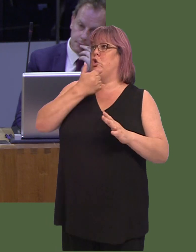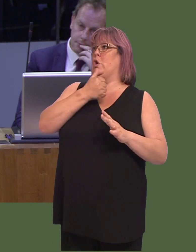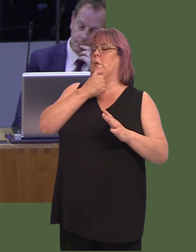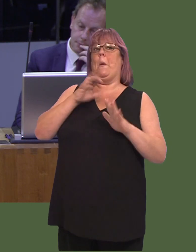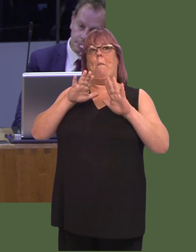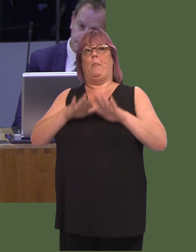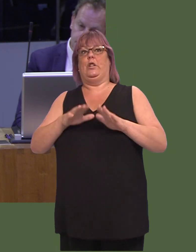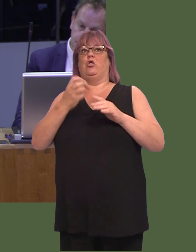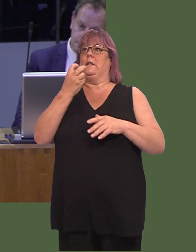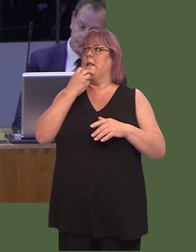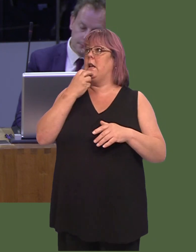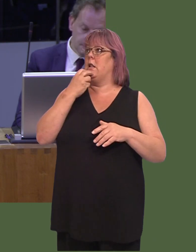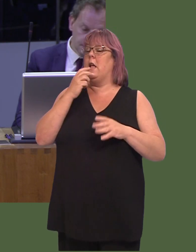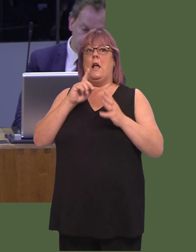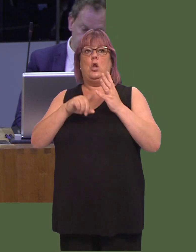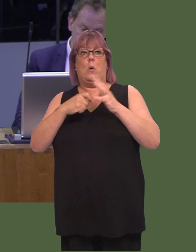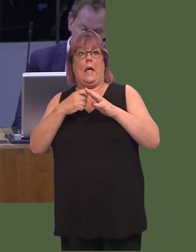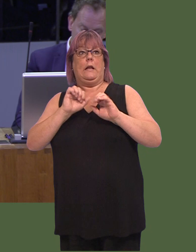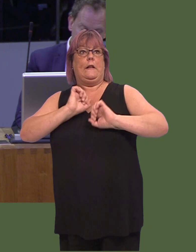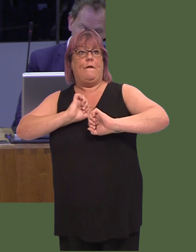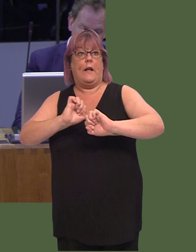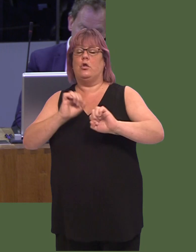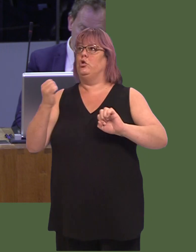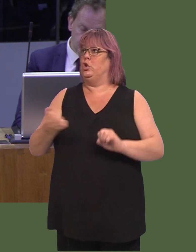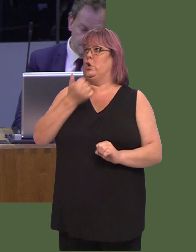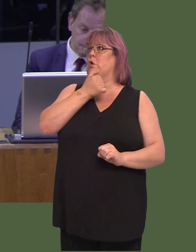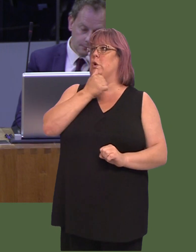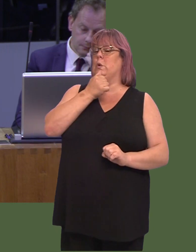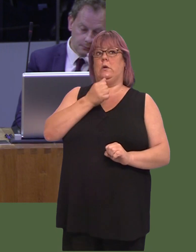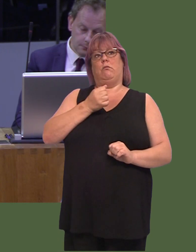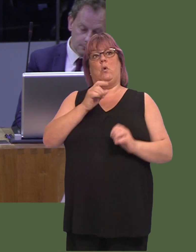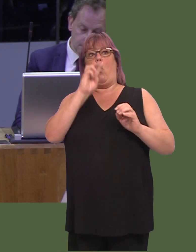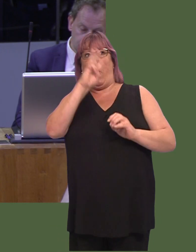defence project should be using Welsh and UK steel.